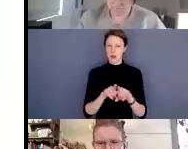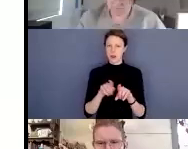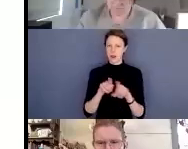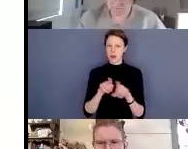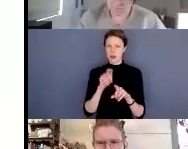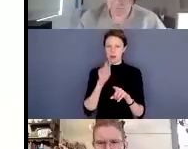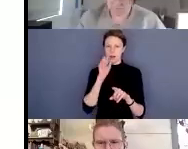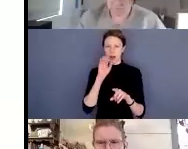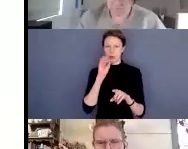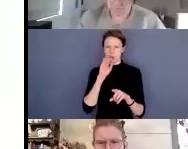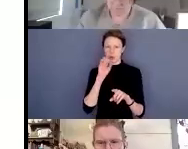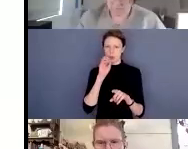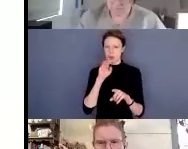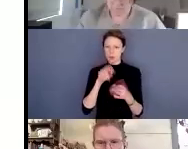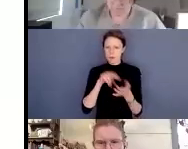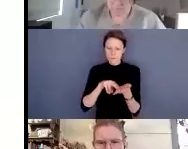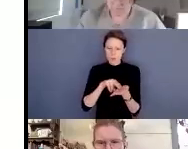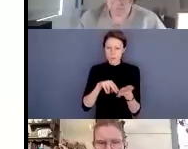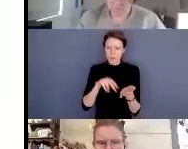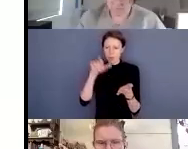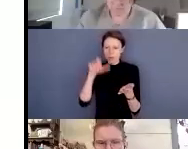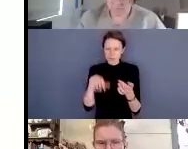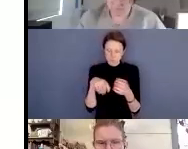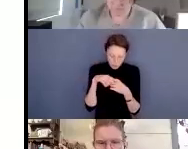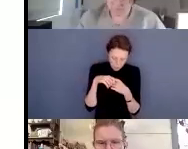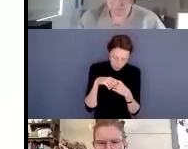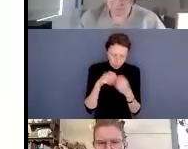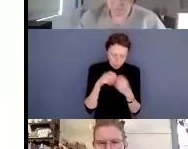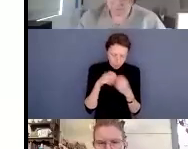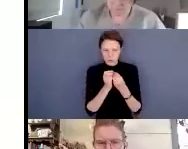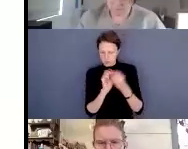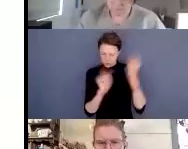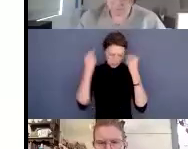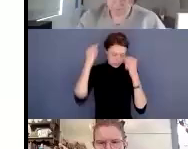quite downtrodden, with slump shoulders and there's swirling arrows, and thought Bubbles and all sorts